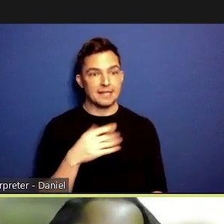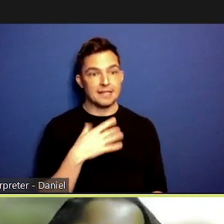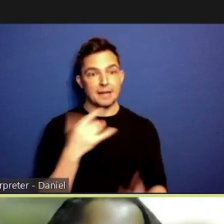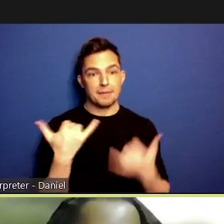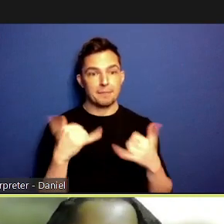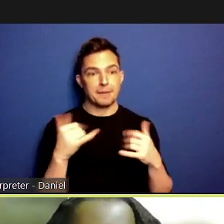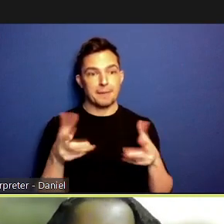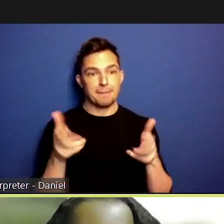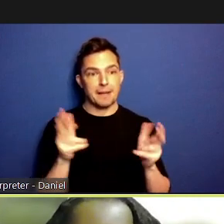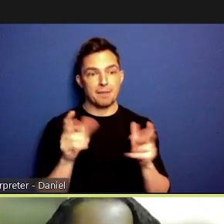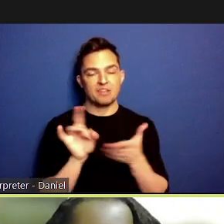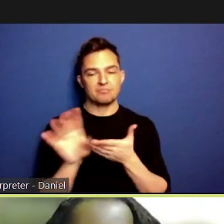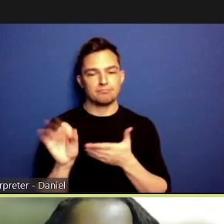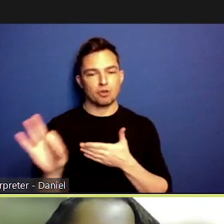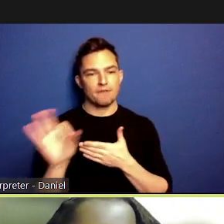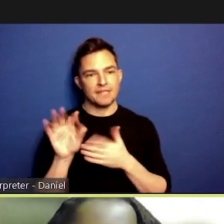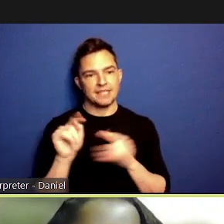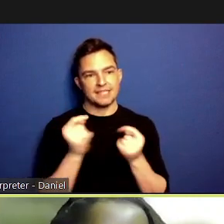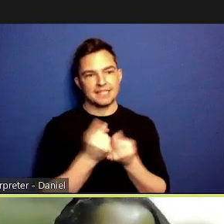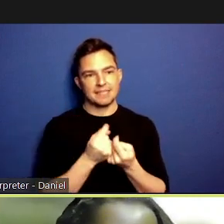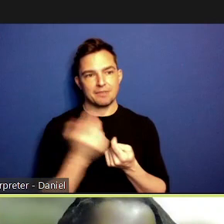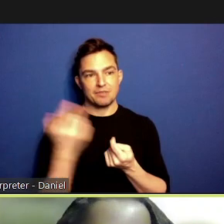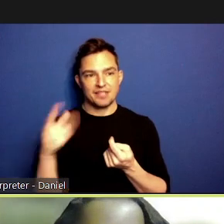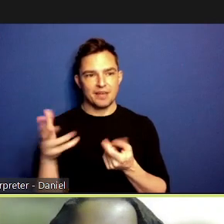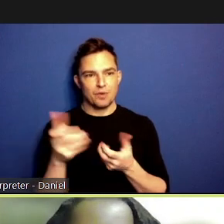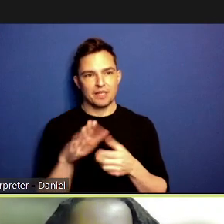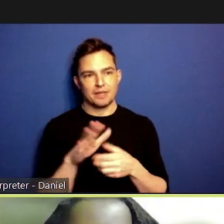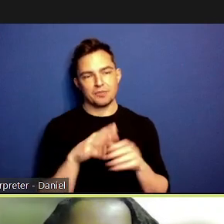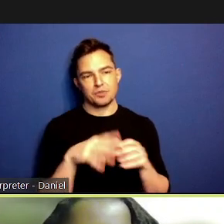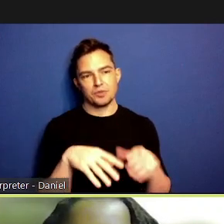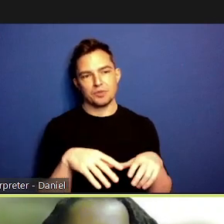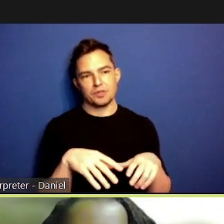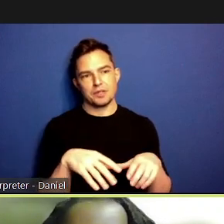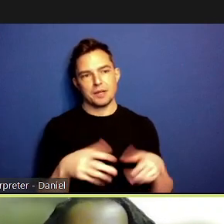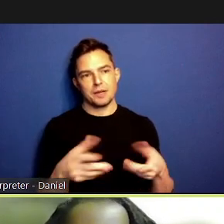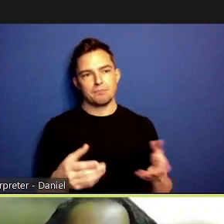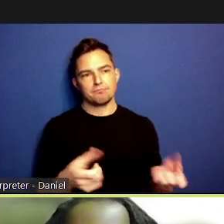off the team, because they wanted him to pull his grades up.